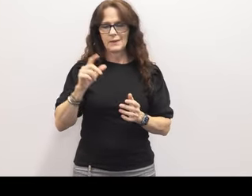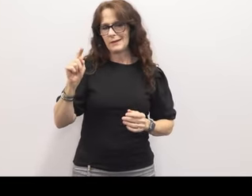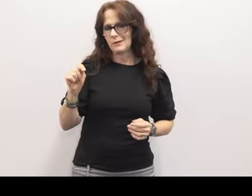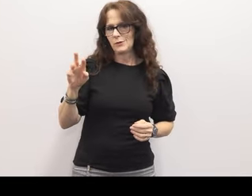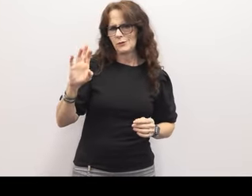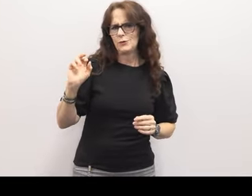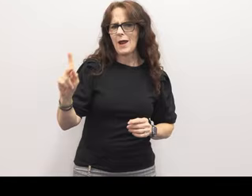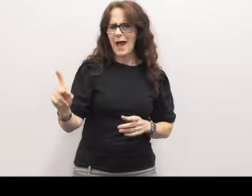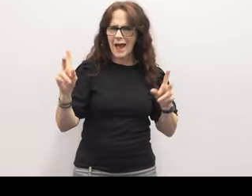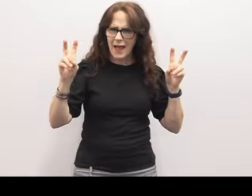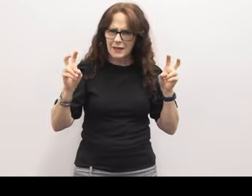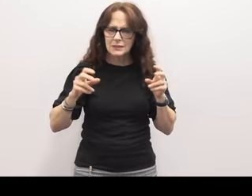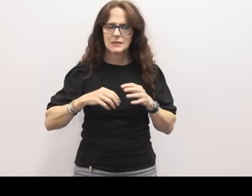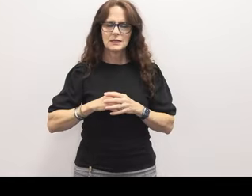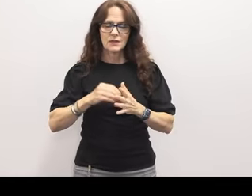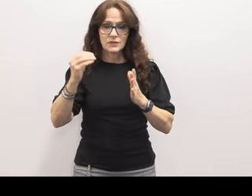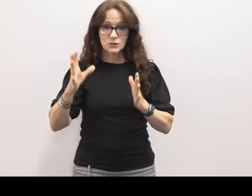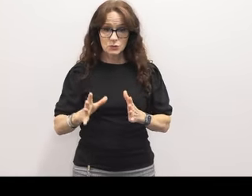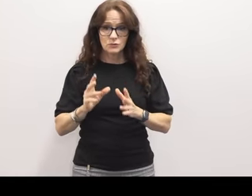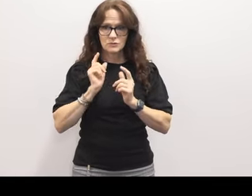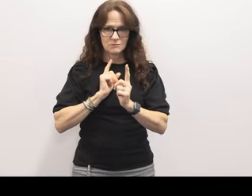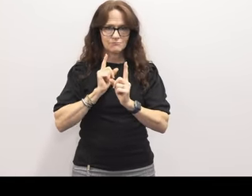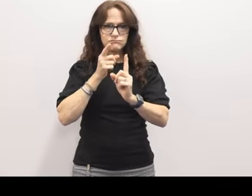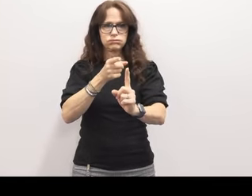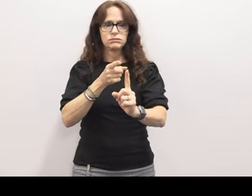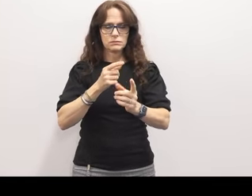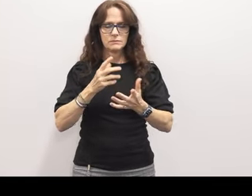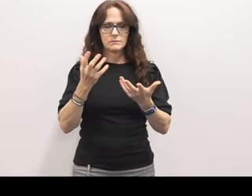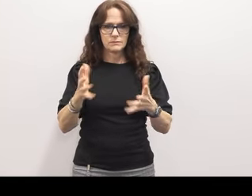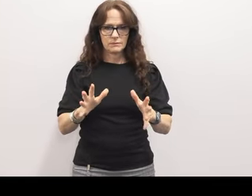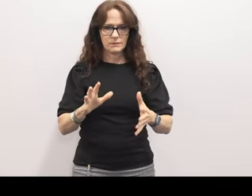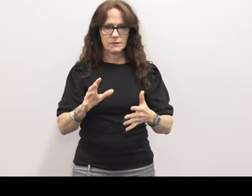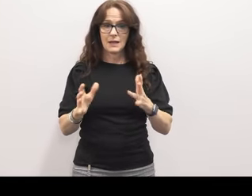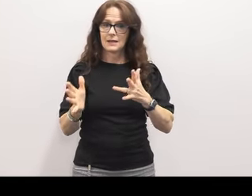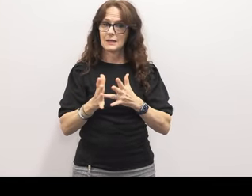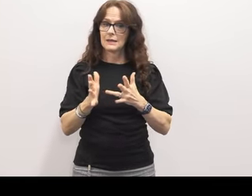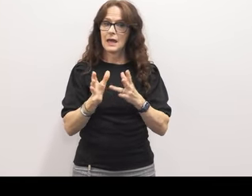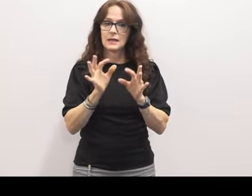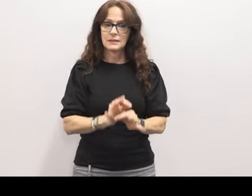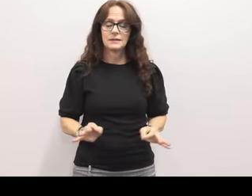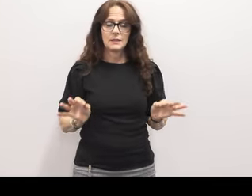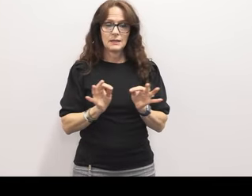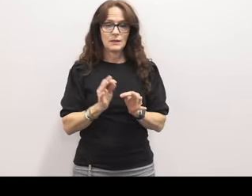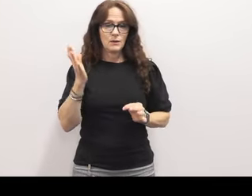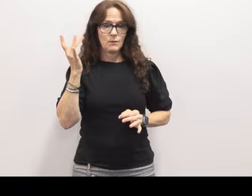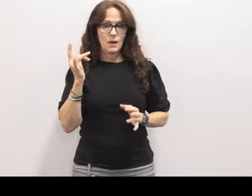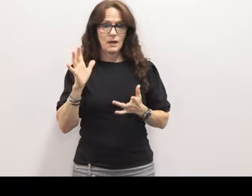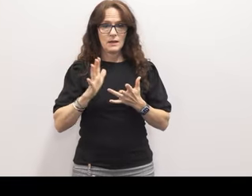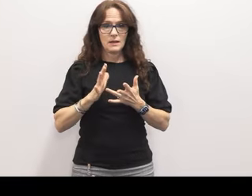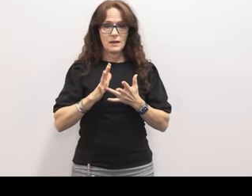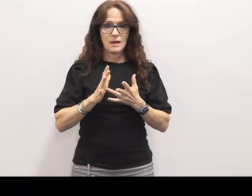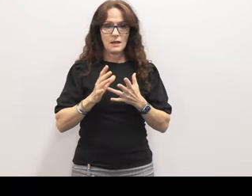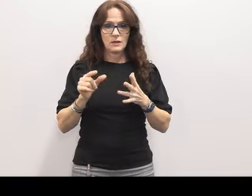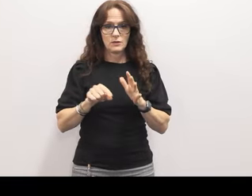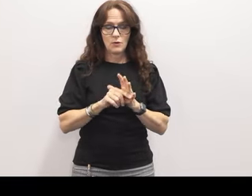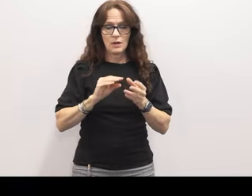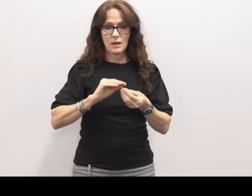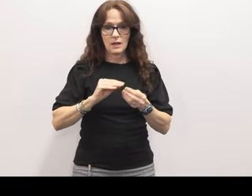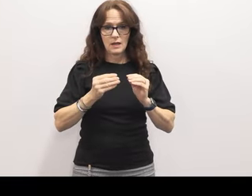the students who were on track. Now, ninth grade is a very critical grade because ninth grade data indicates whether our students